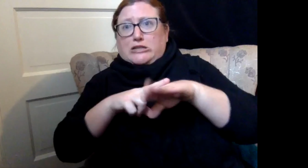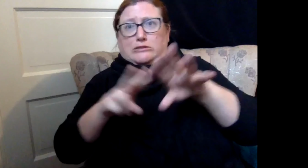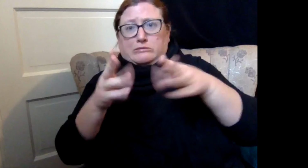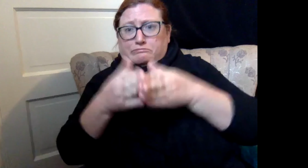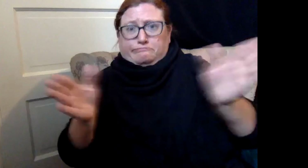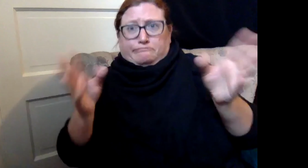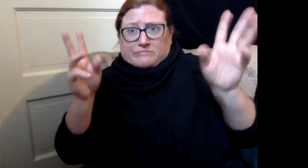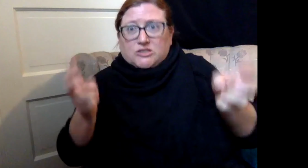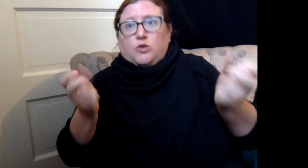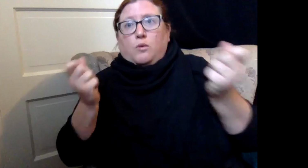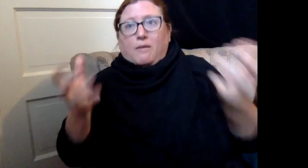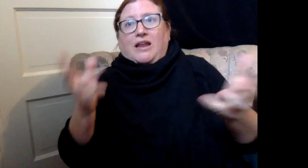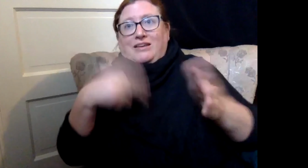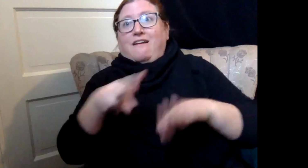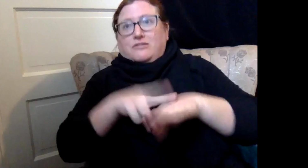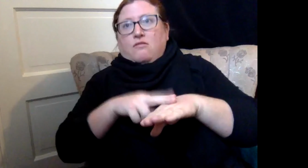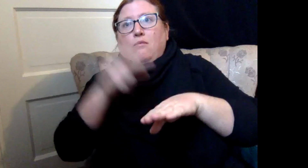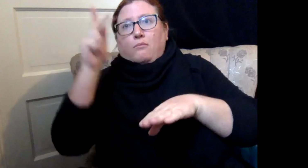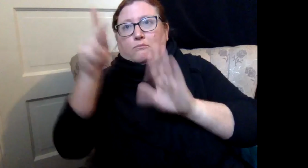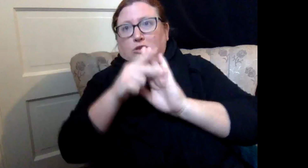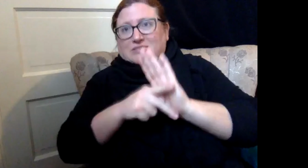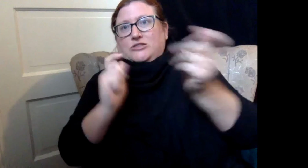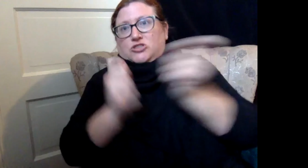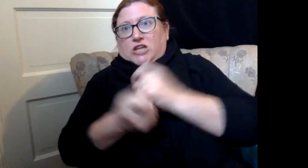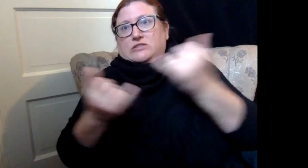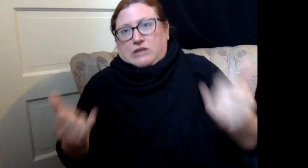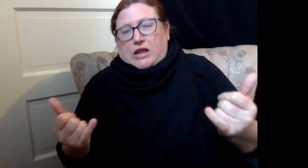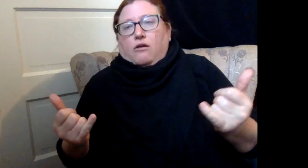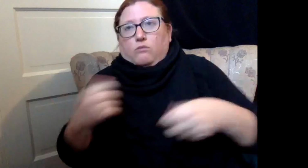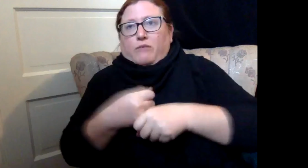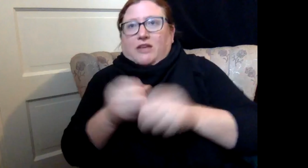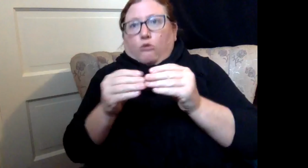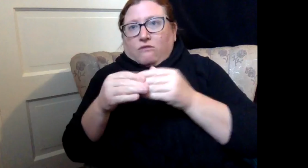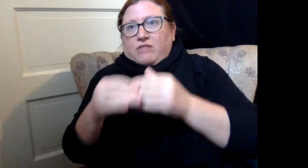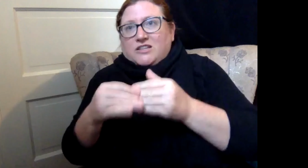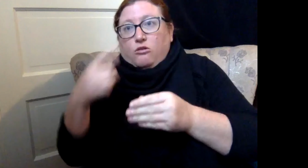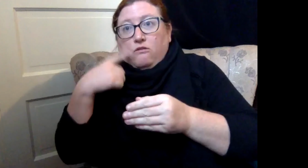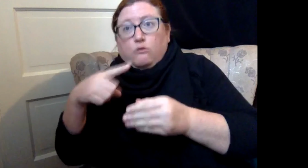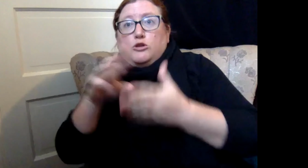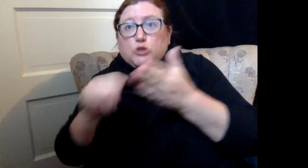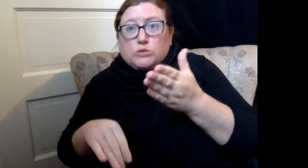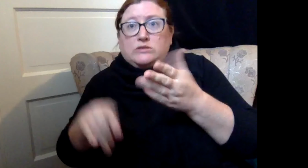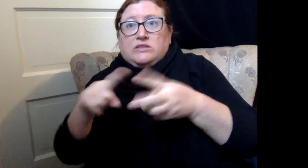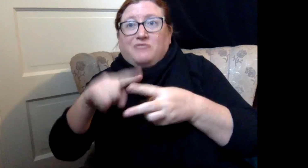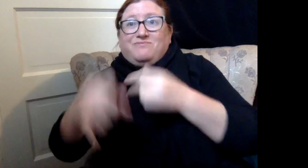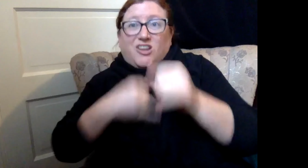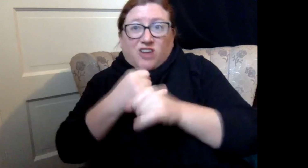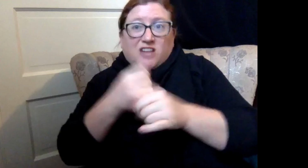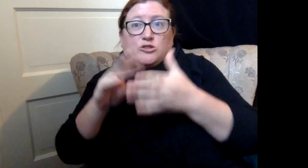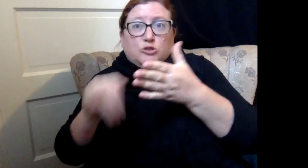alone. This is a national issue. A lot of policies are changing to